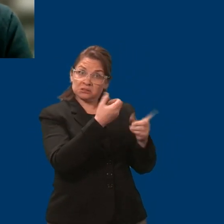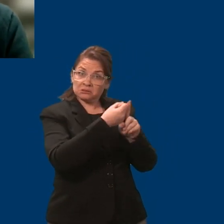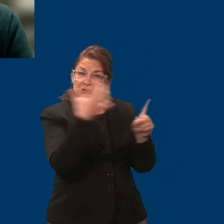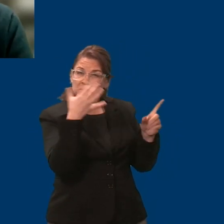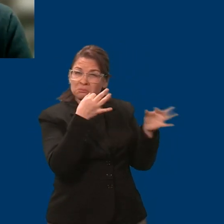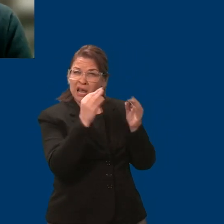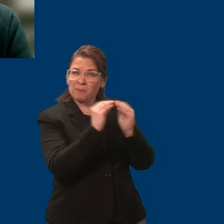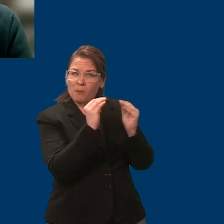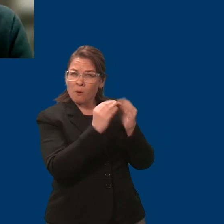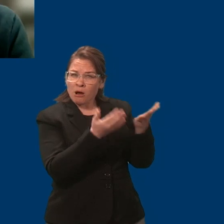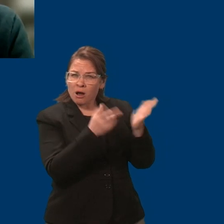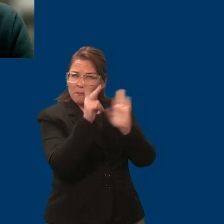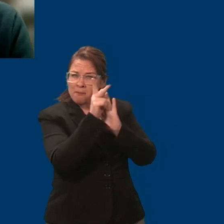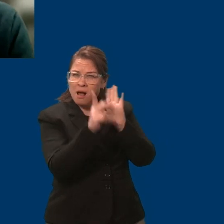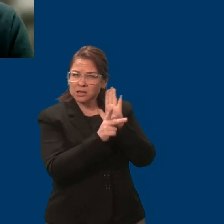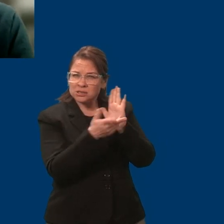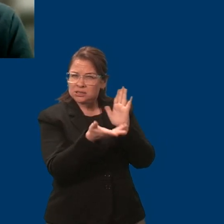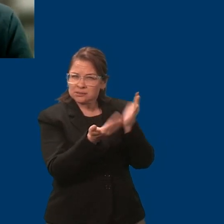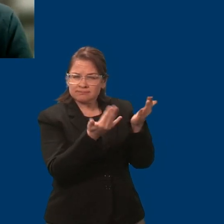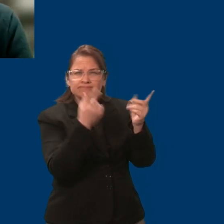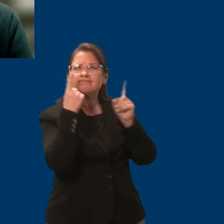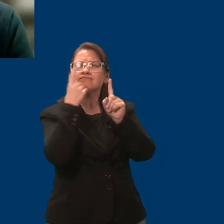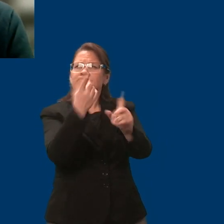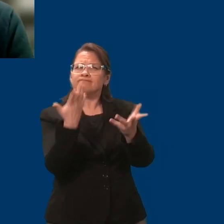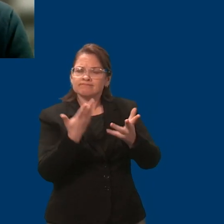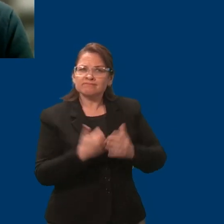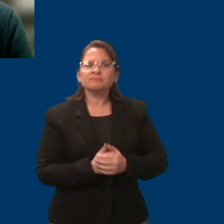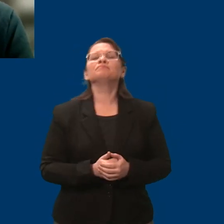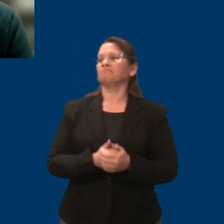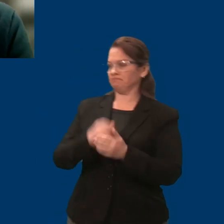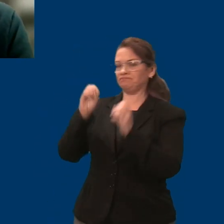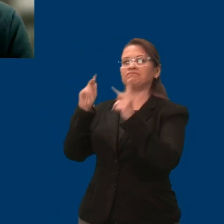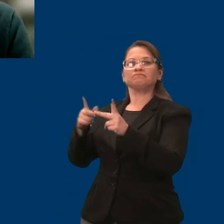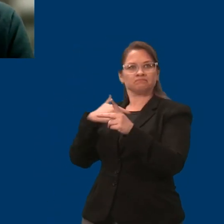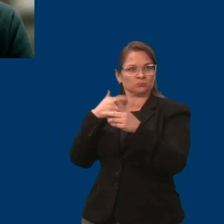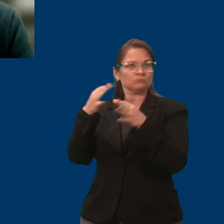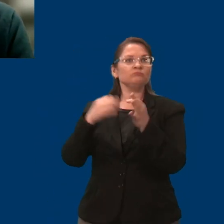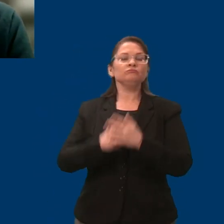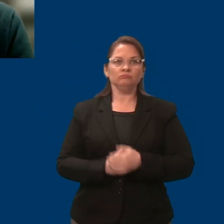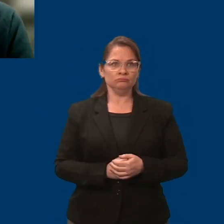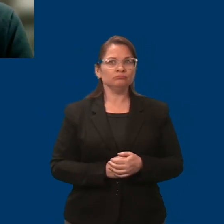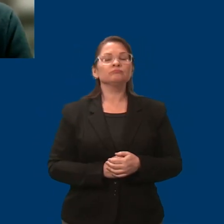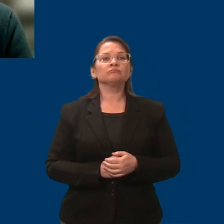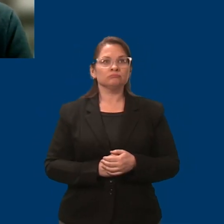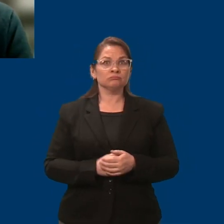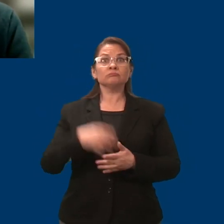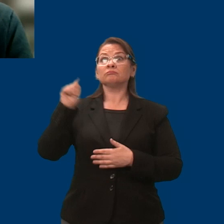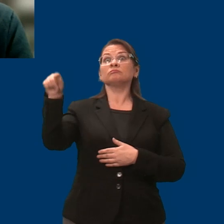(Liz) Yes. I had heard from my constituents and members of the disability community that accessible and affordable